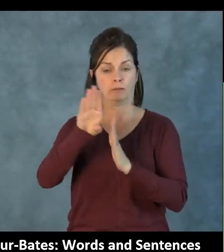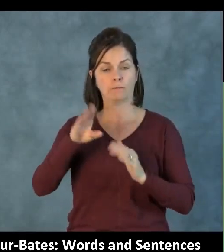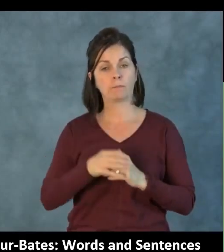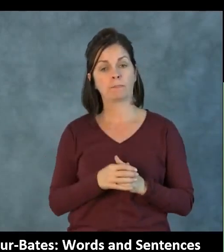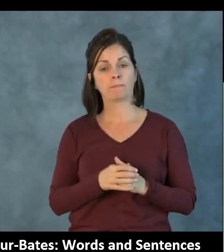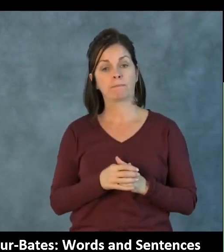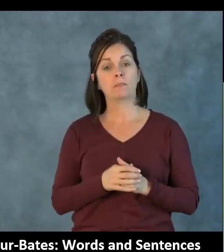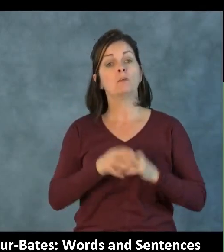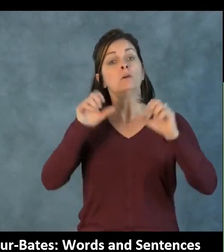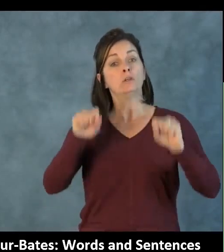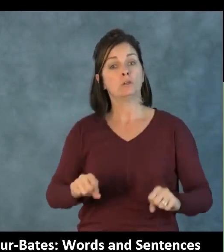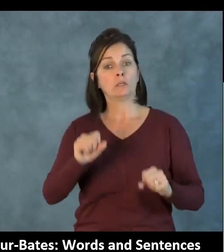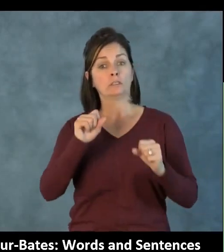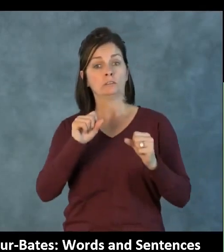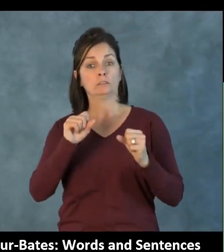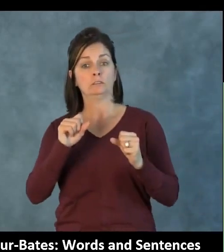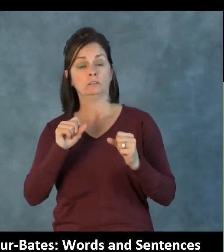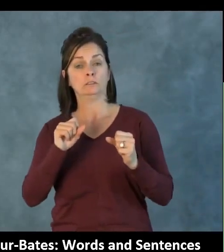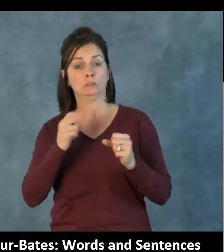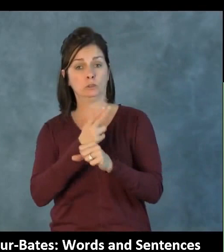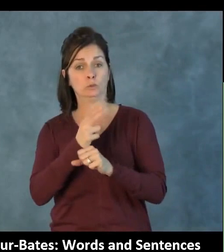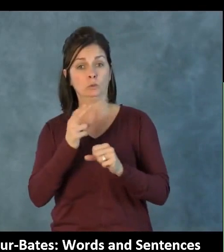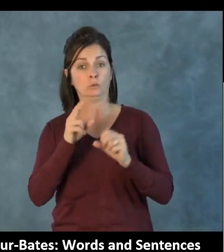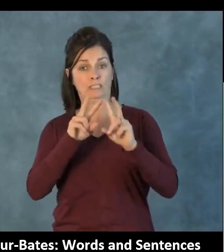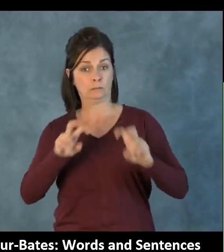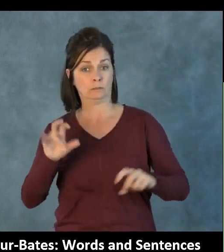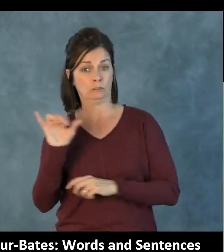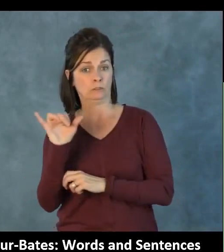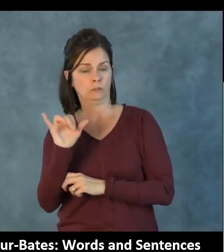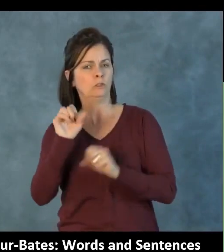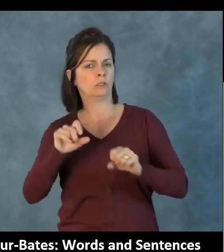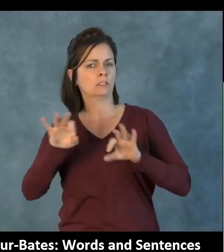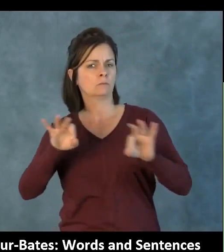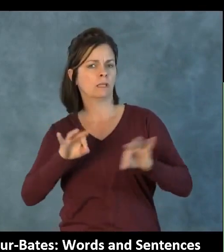with this instrument is, "Why are we measuring vocabulary development?",